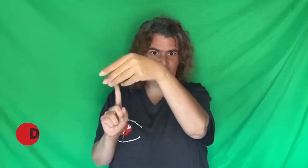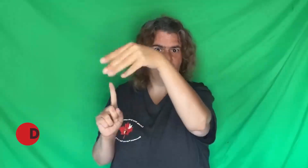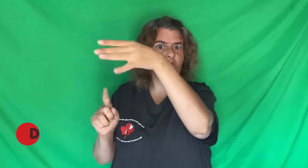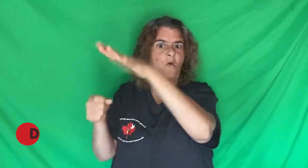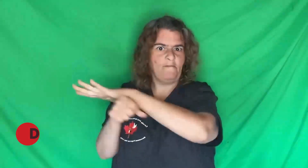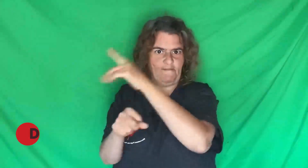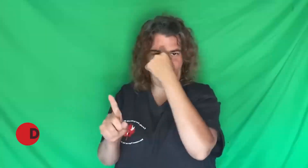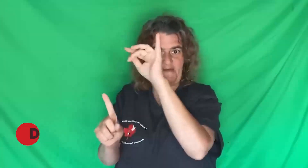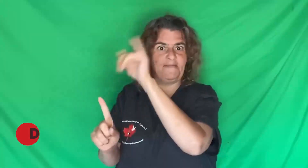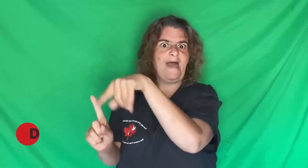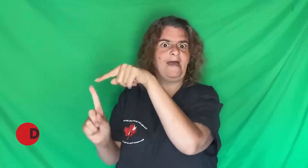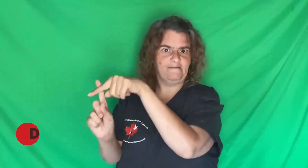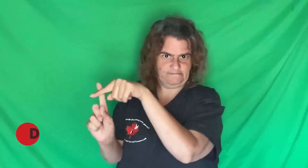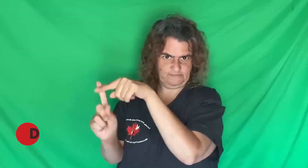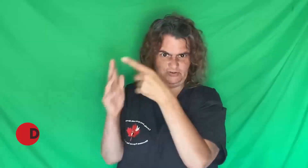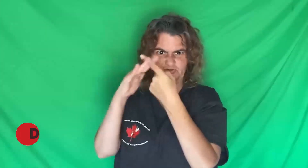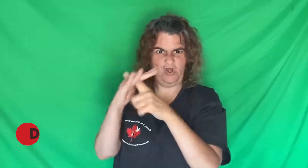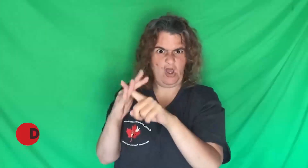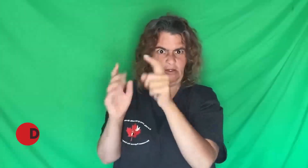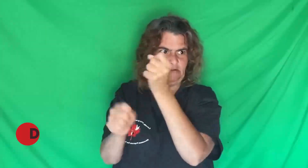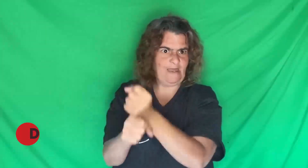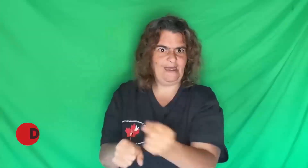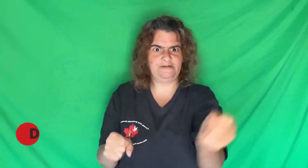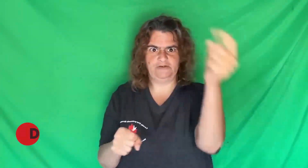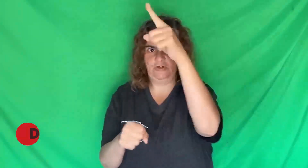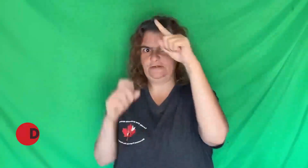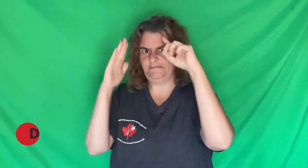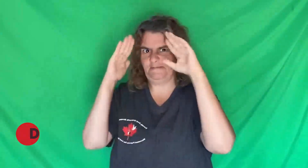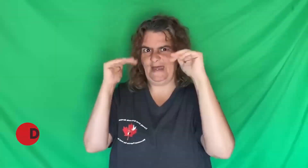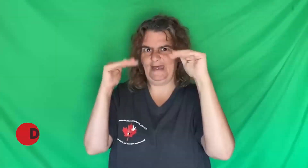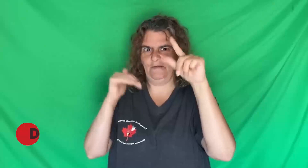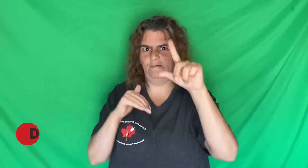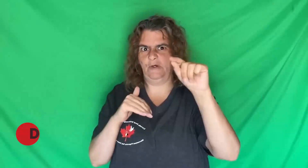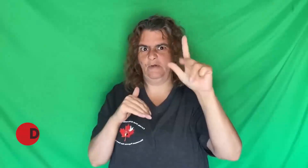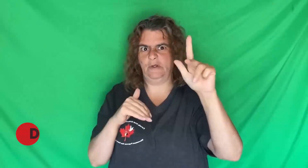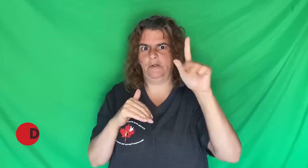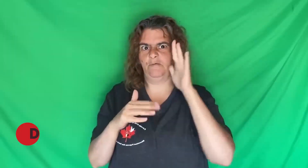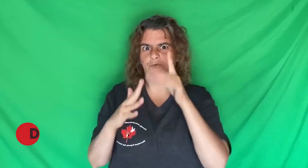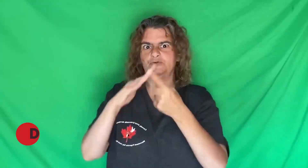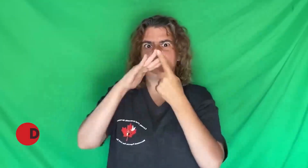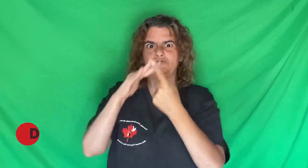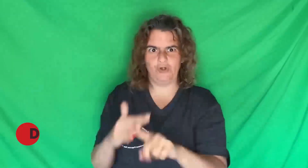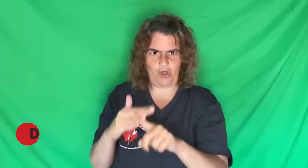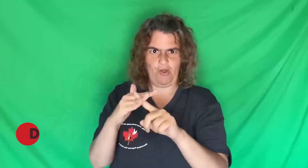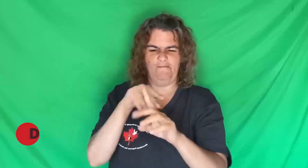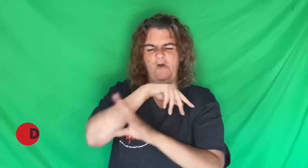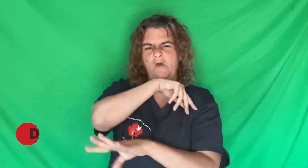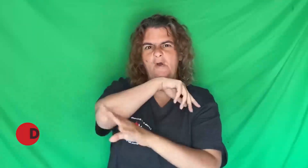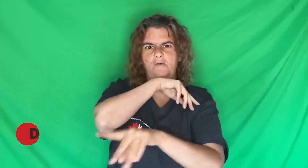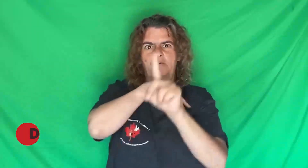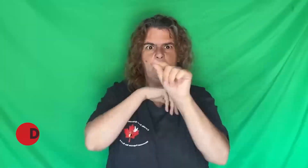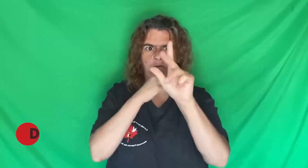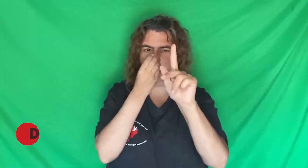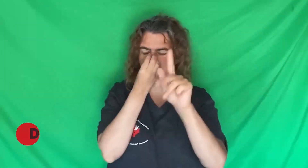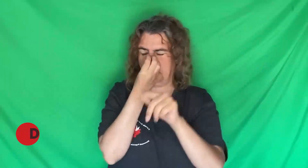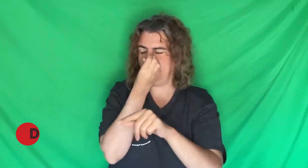The Hotline is expected to start operating next fall in 2023.